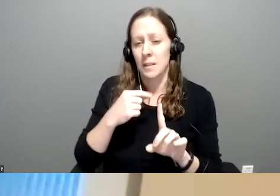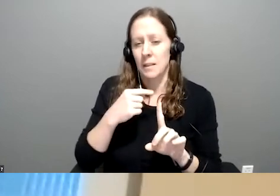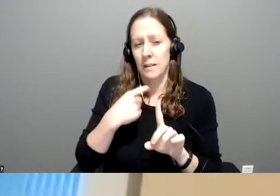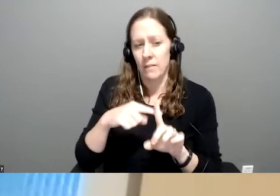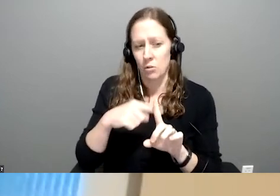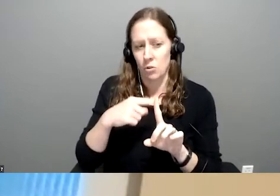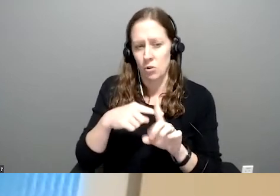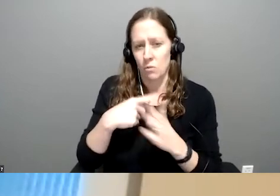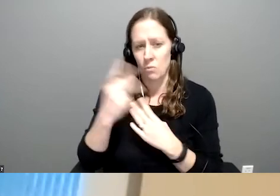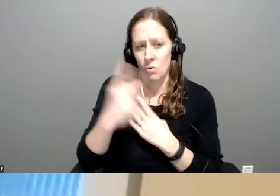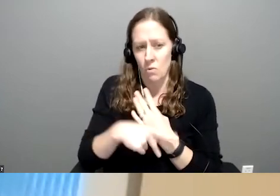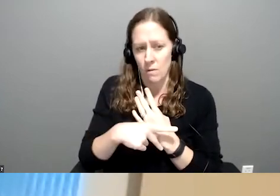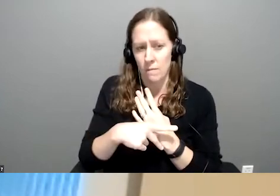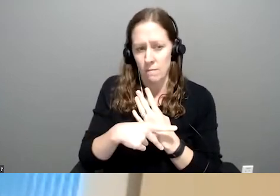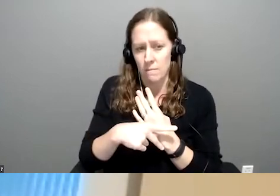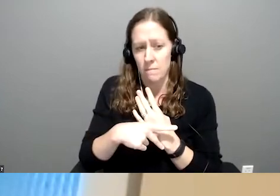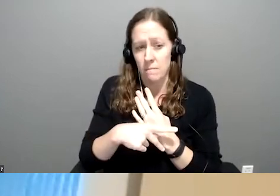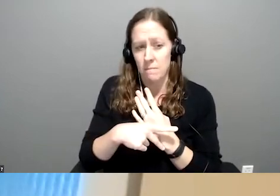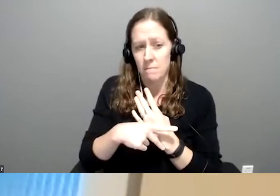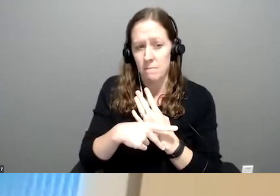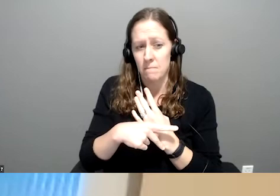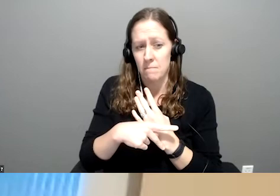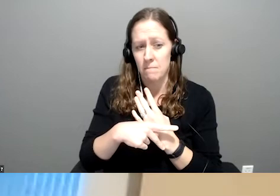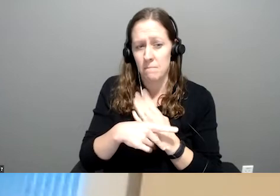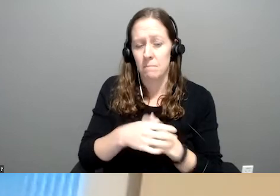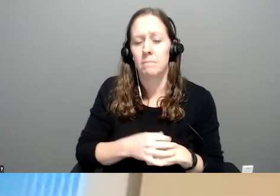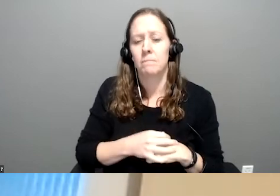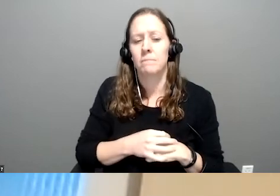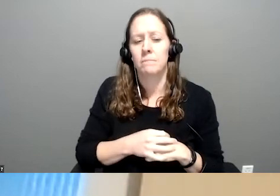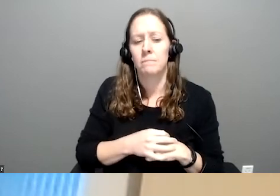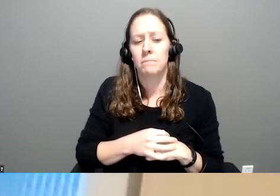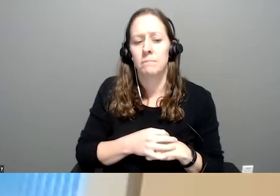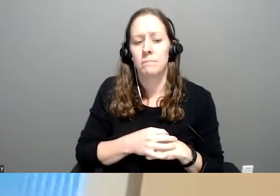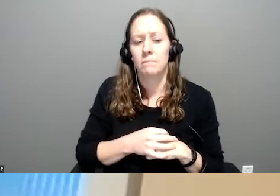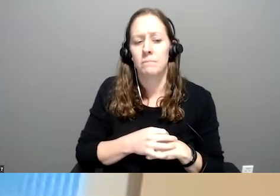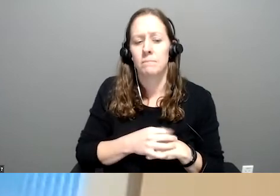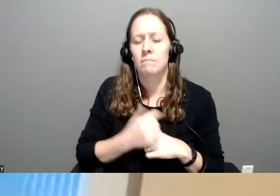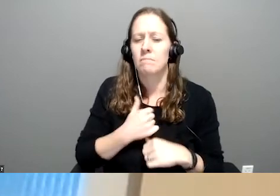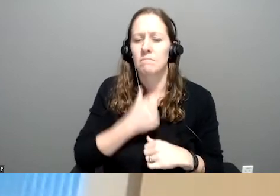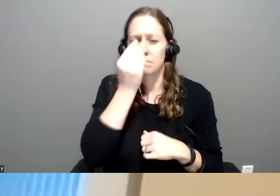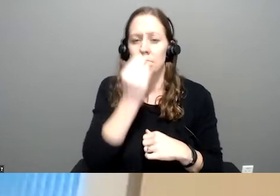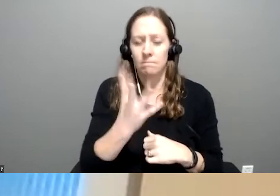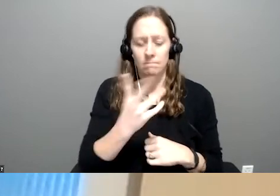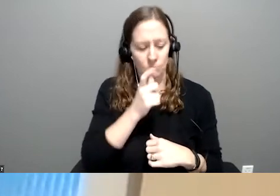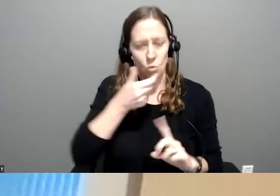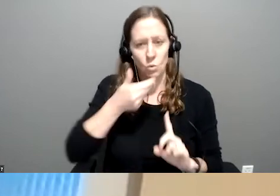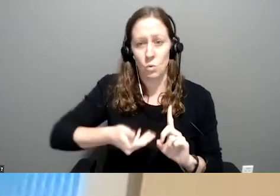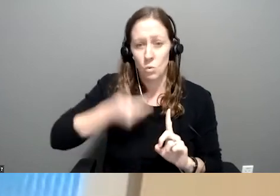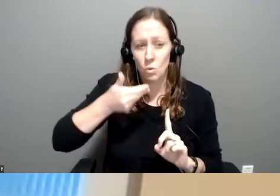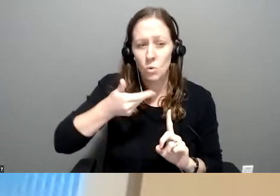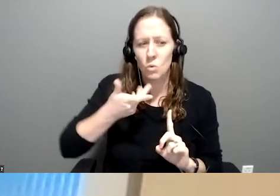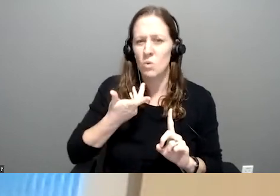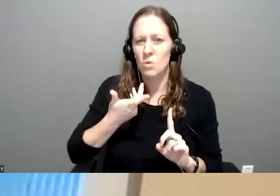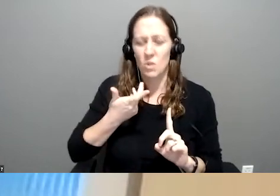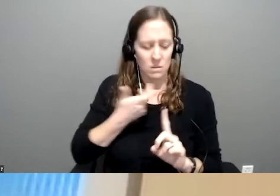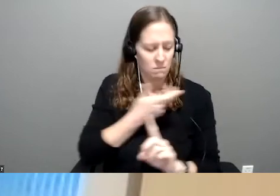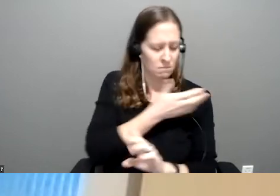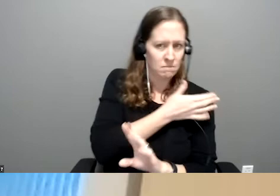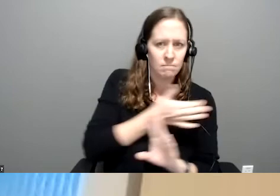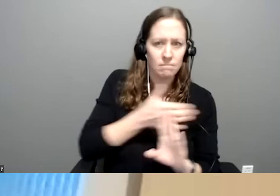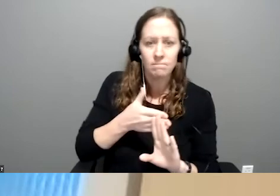Program. And a little bit about myself and my journey as to how I got to this project.